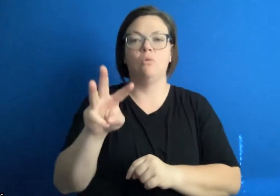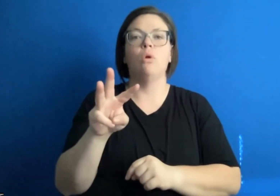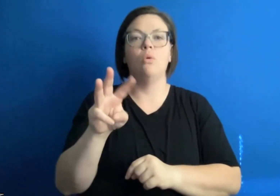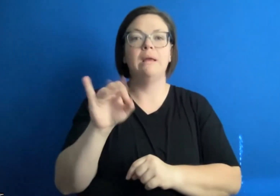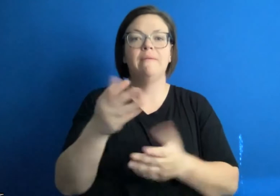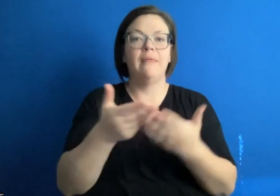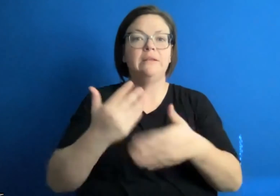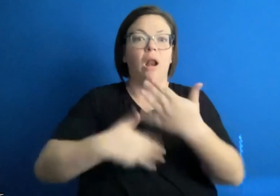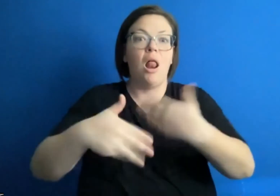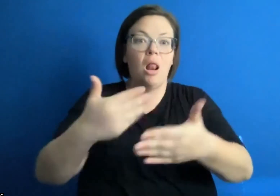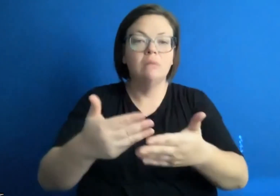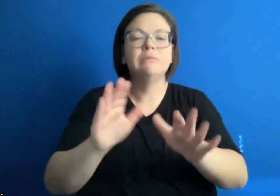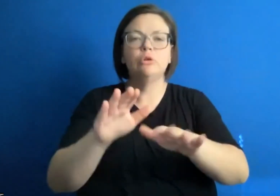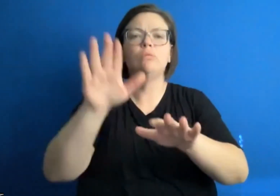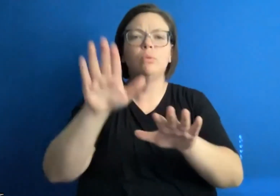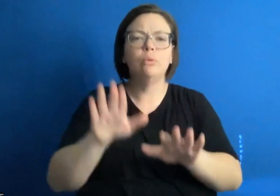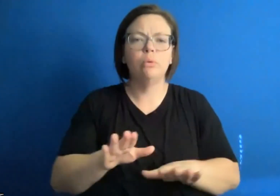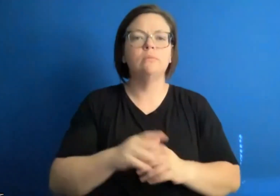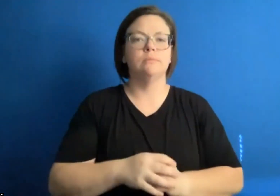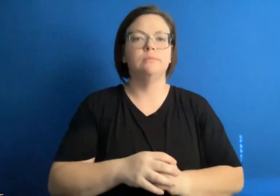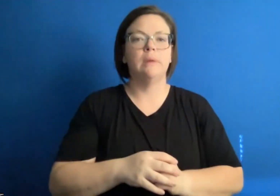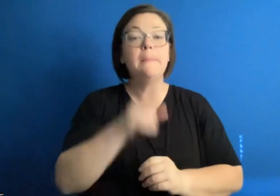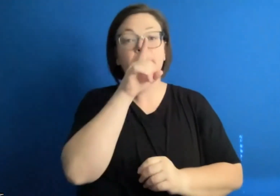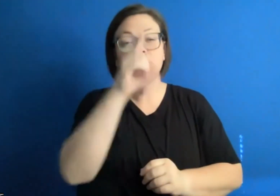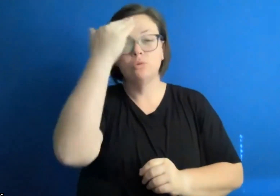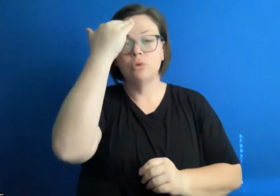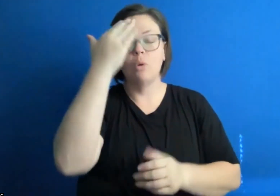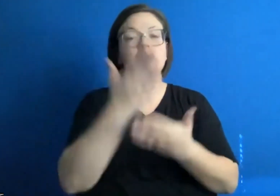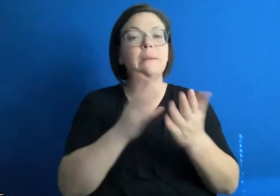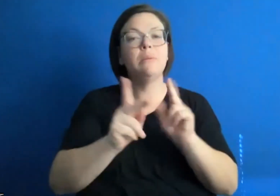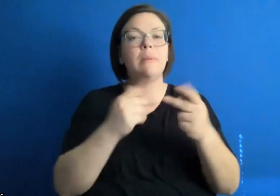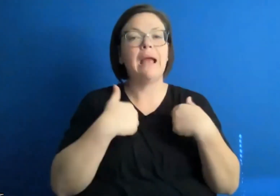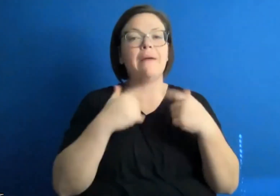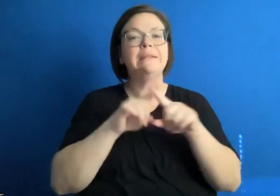moving too fast. Please be aware that people may have different levels of comfort speaking